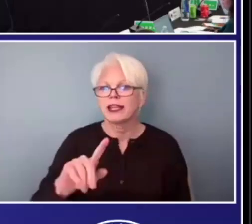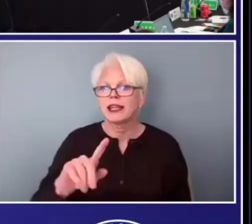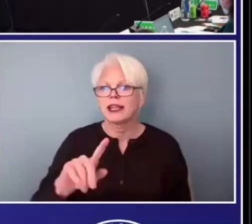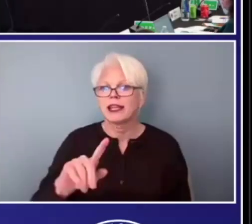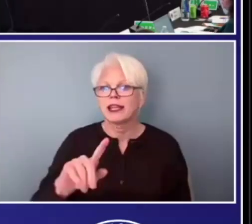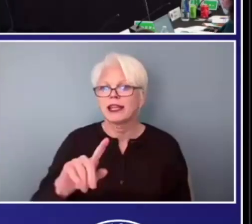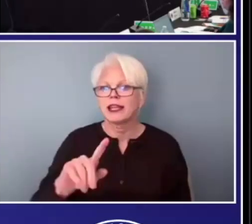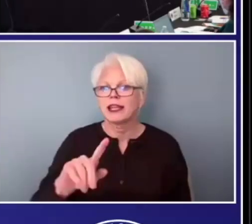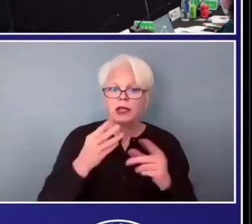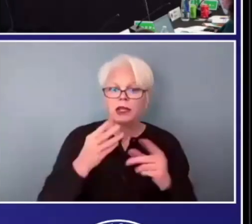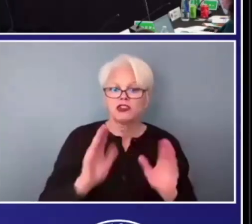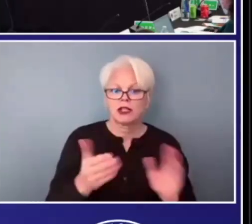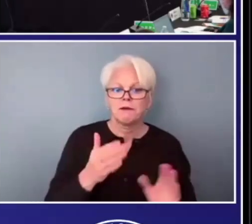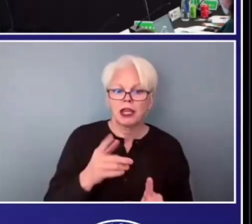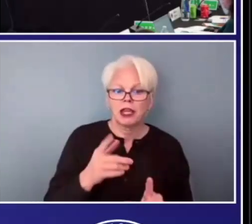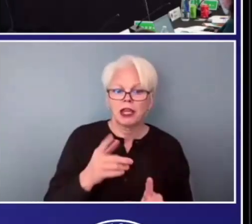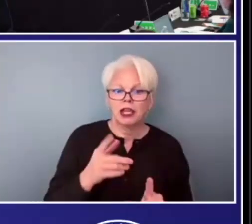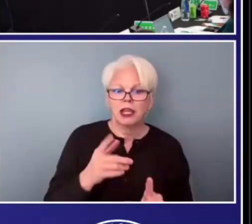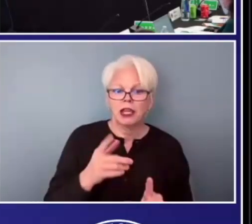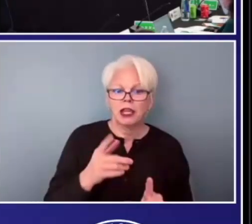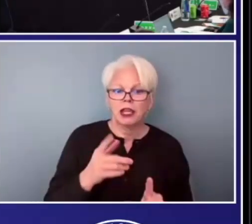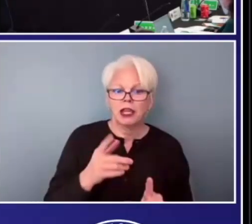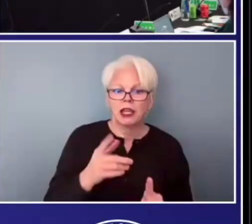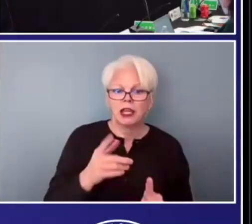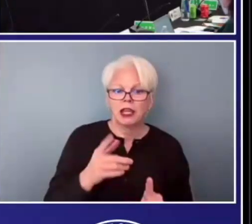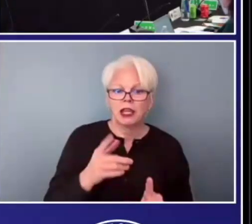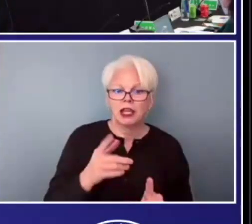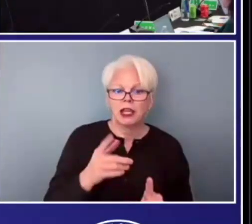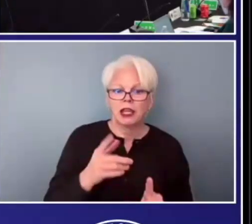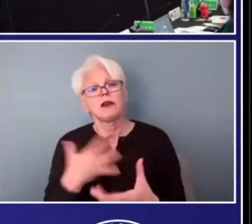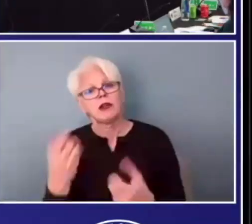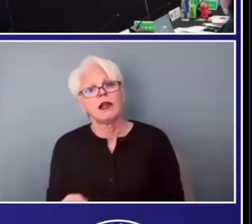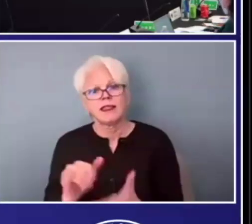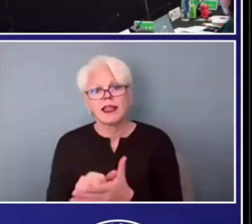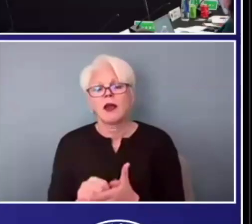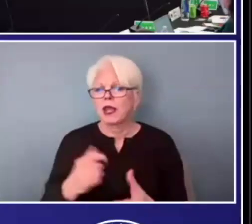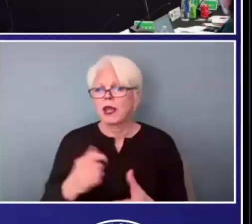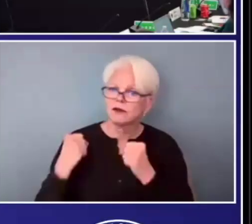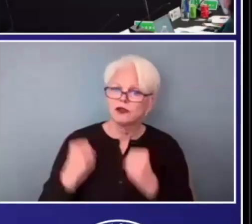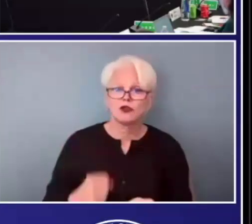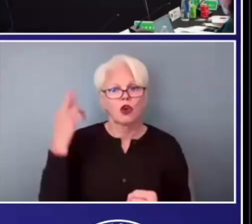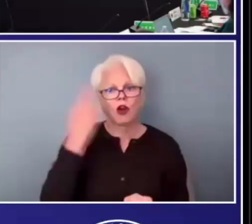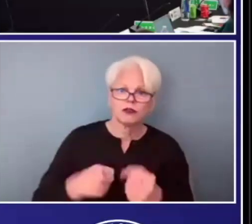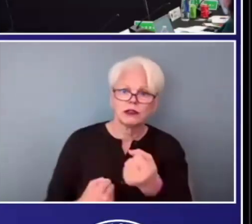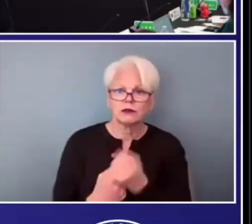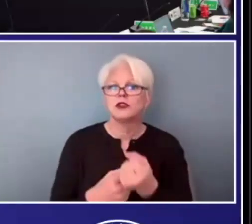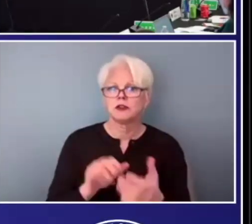proposal is based on solid rationale. It is challenging.